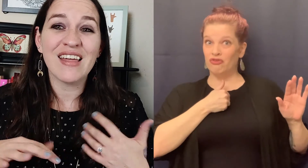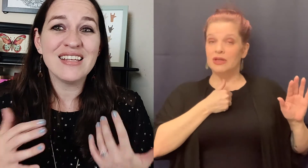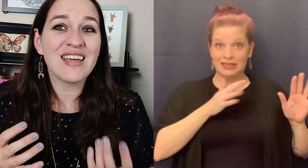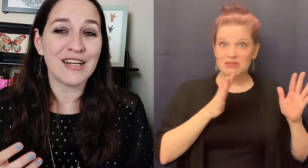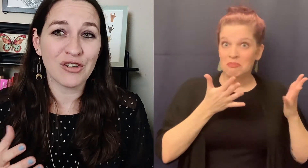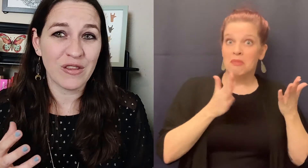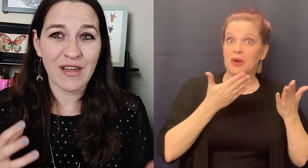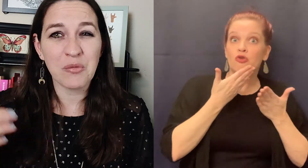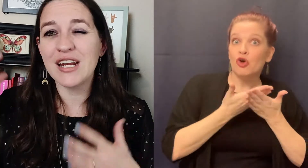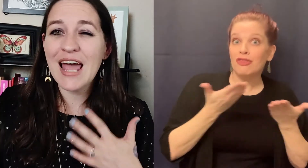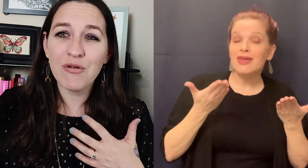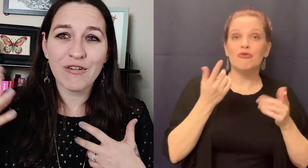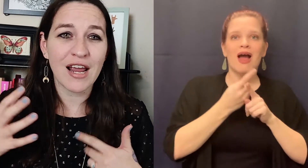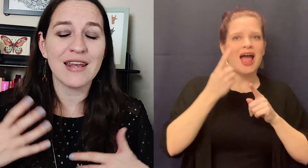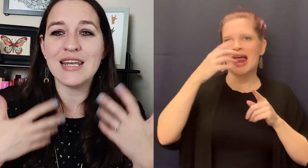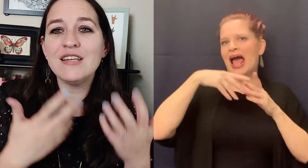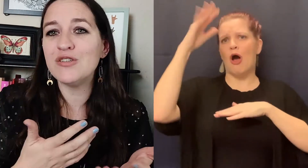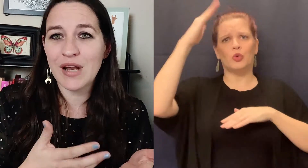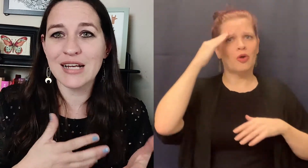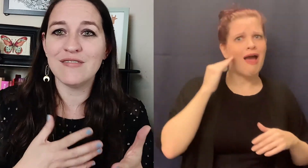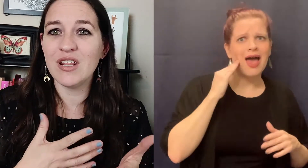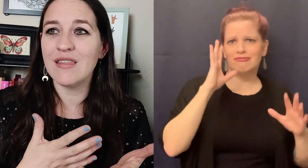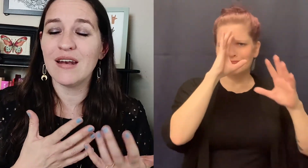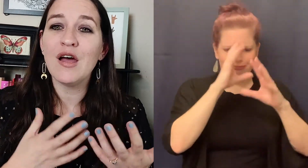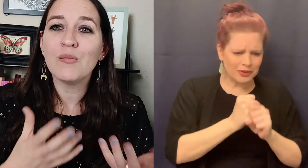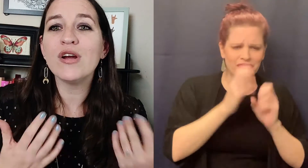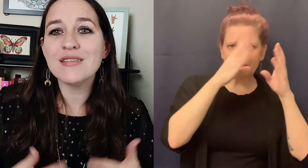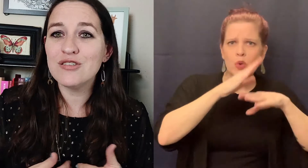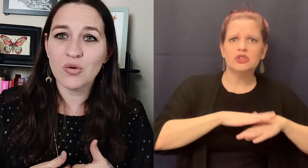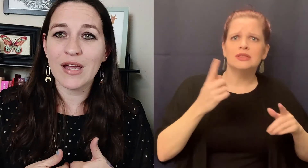that is kind of a good thing. We're getting out of our head and into an activity that brings us joy